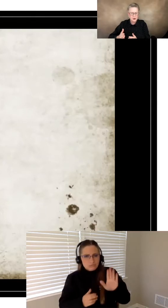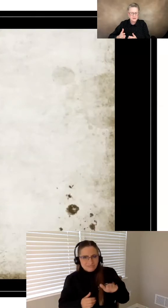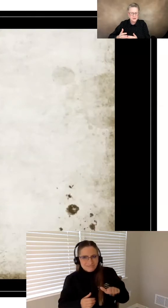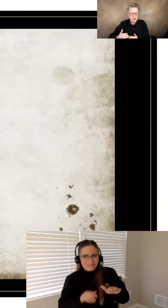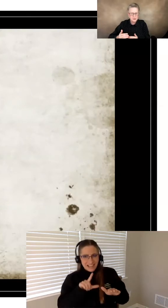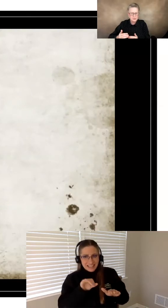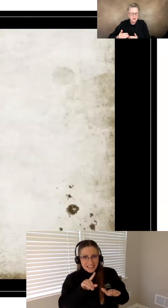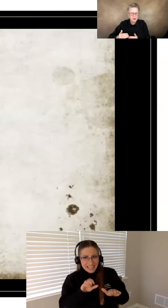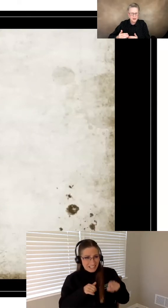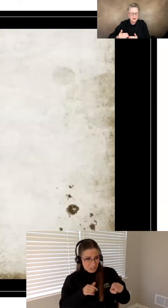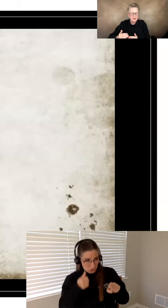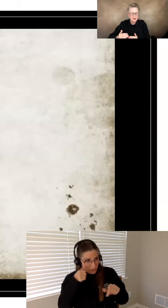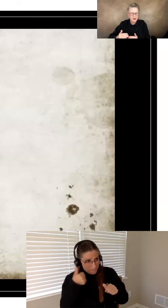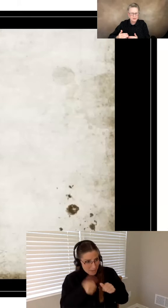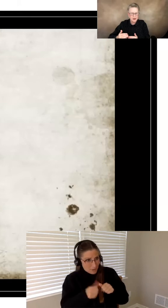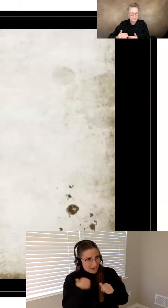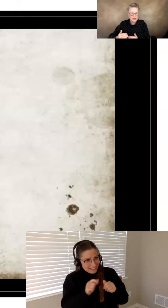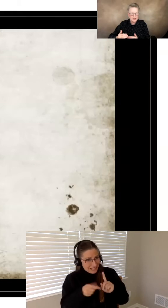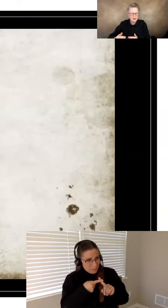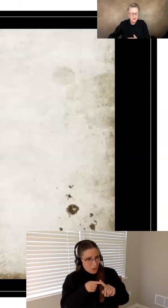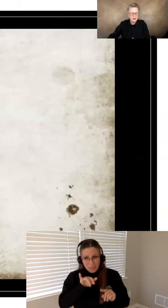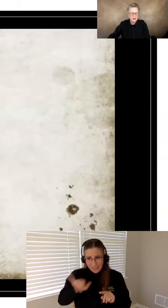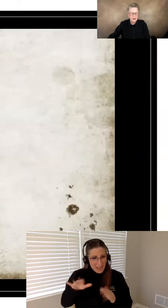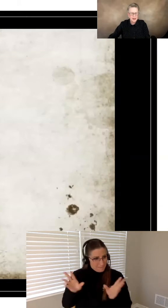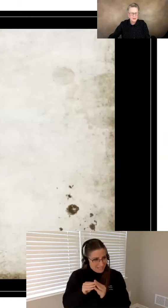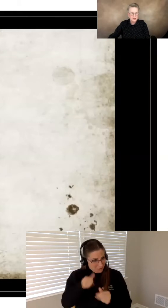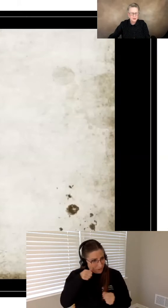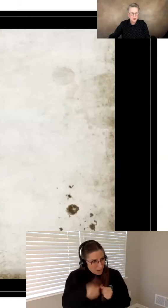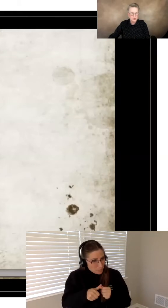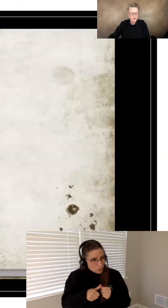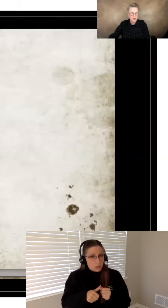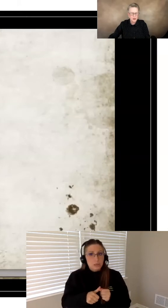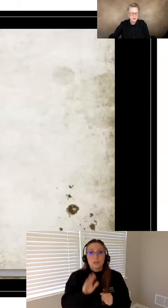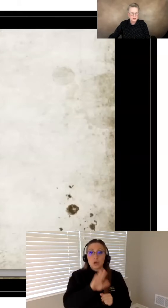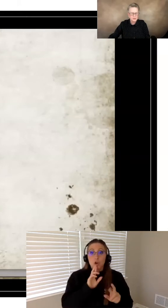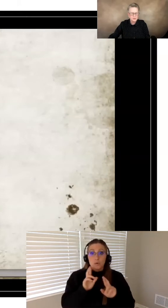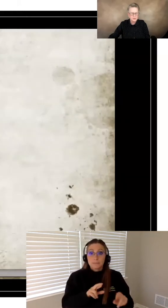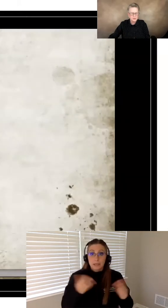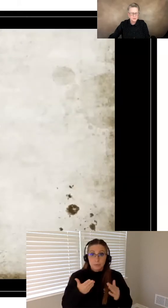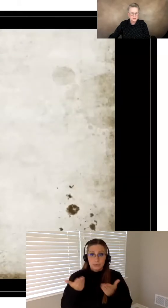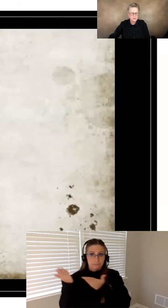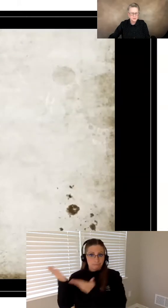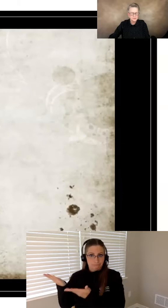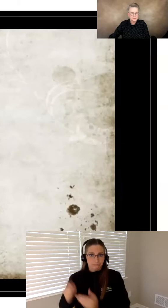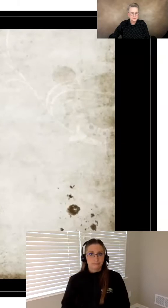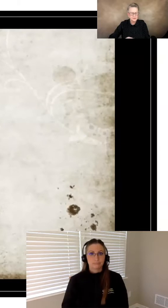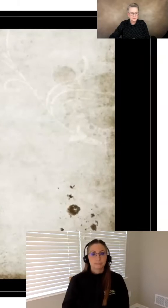if she remembered anything about that meeting and this was her response